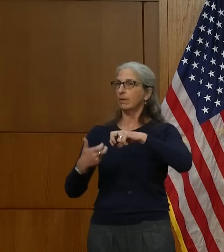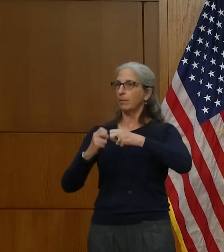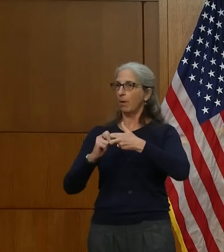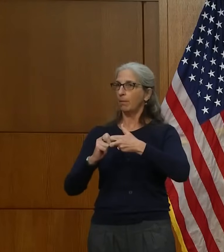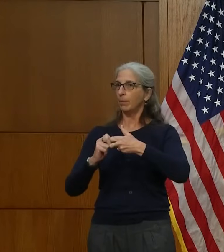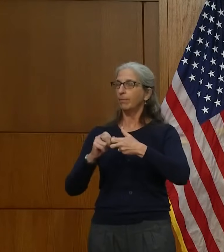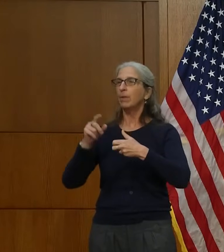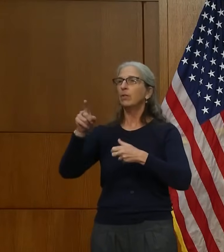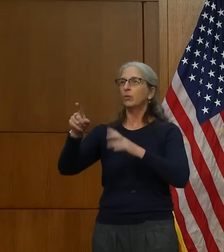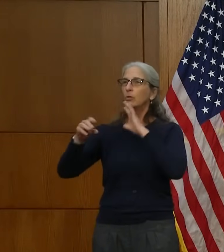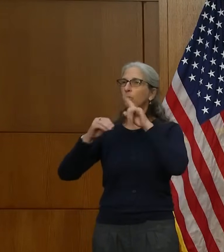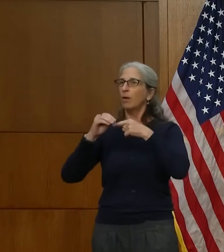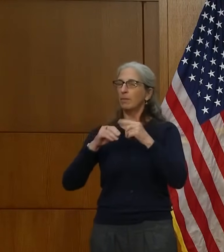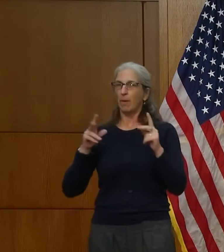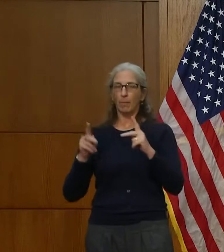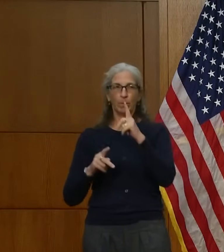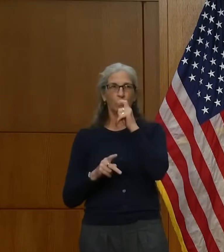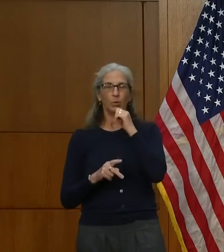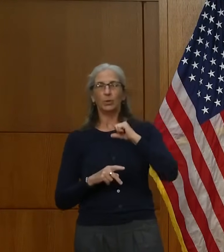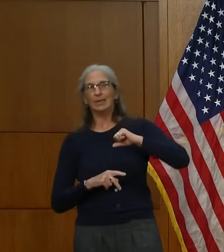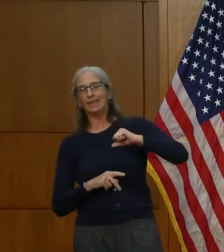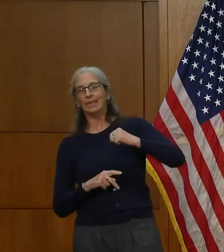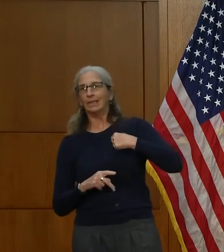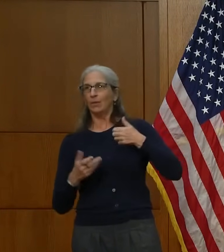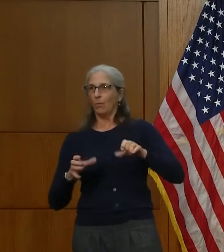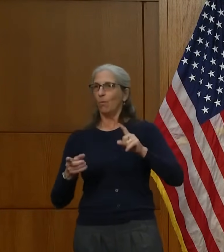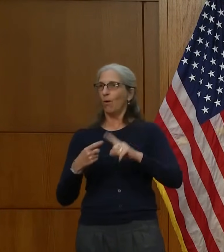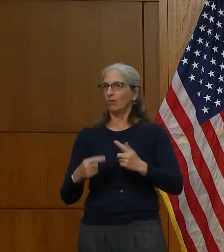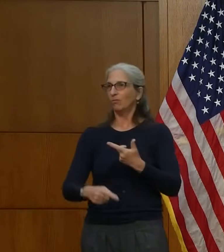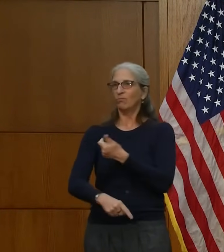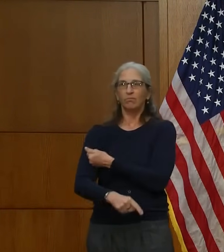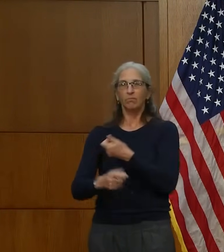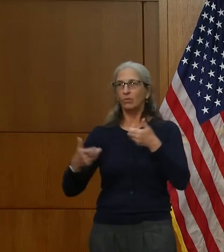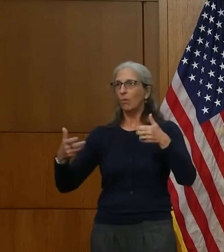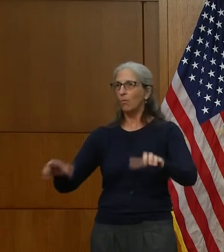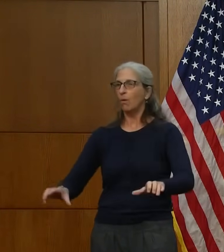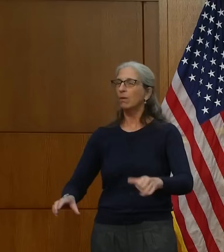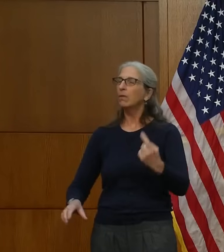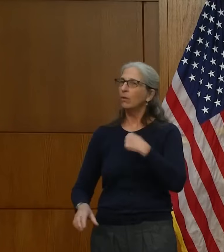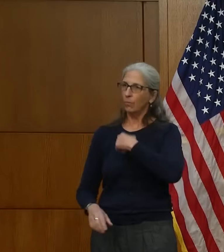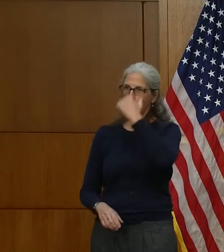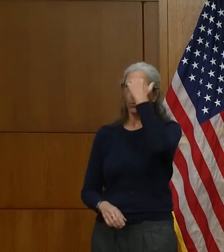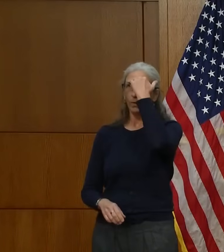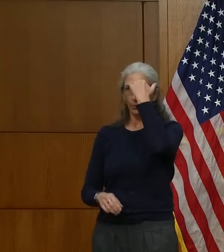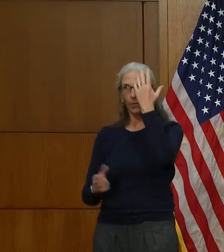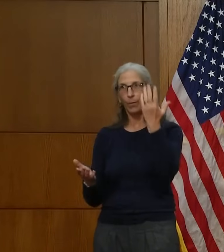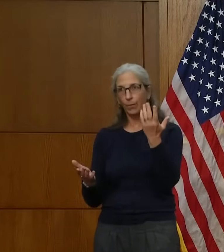A SZ FAR AS YOUR QUESTION ABOUT PEOPLE THAT ARE PERHAPS RELUCTANT TO TAKE THE